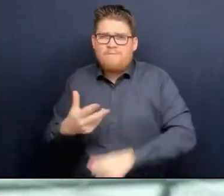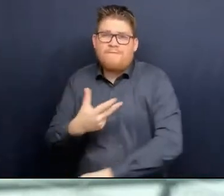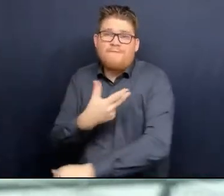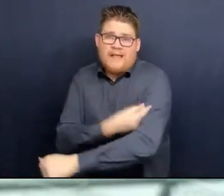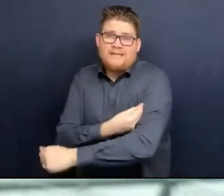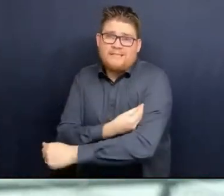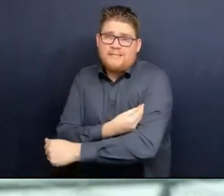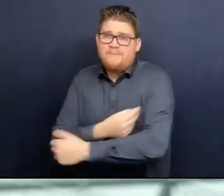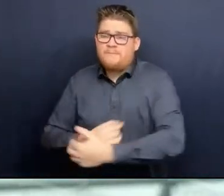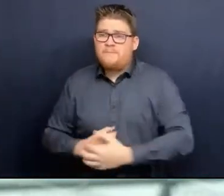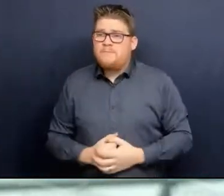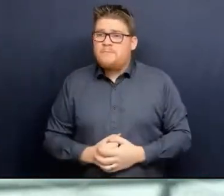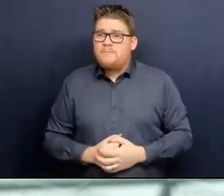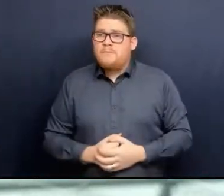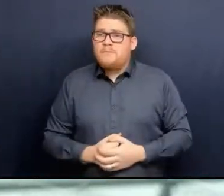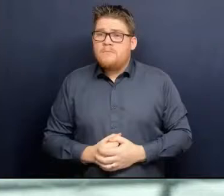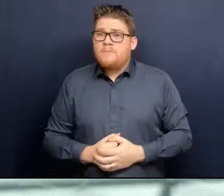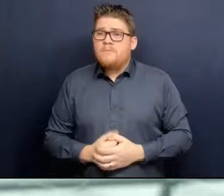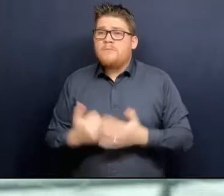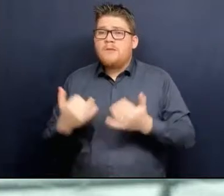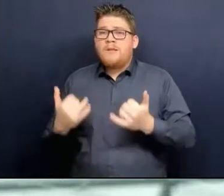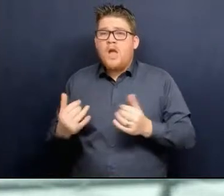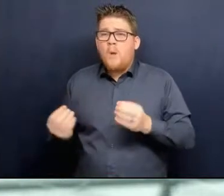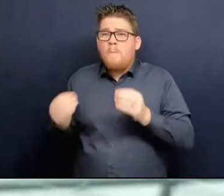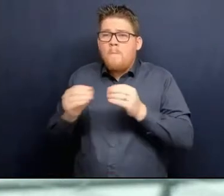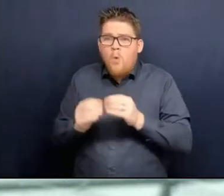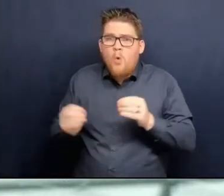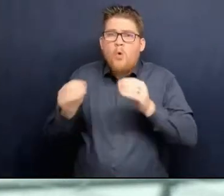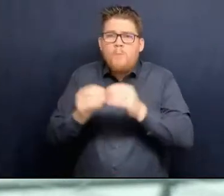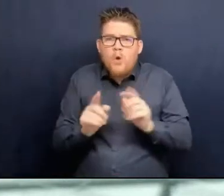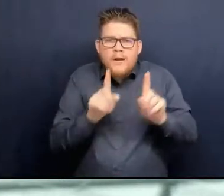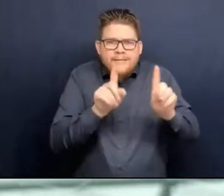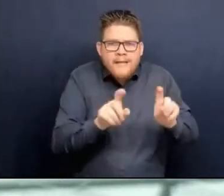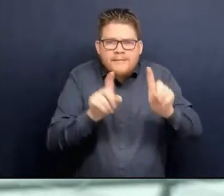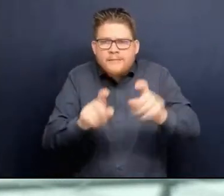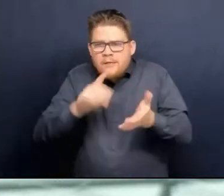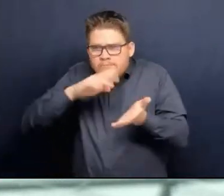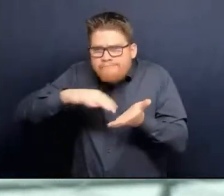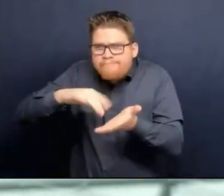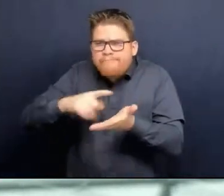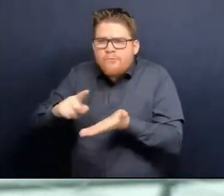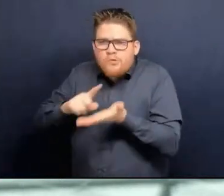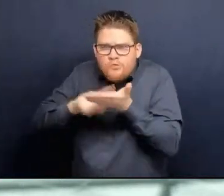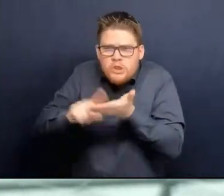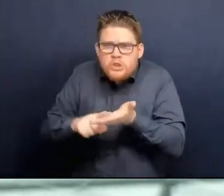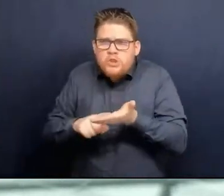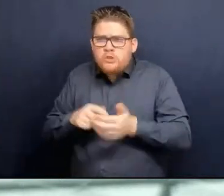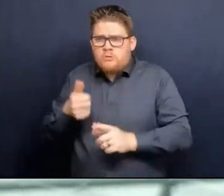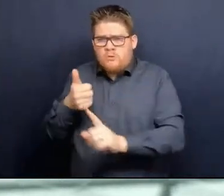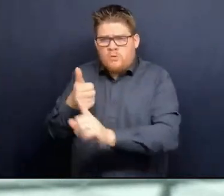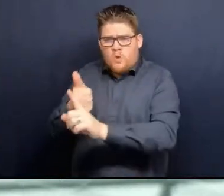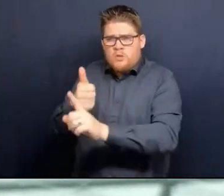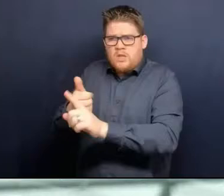immunization, but we also now have more access to things like tests that help you make those